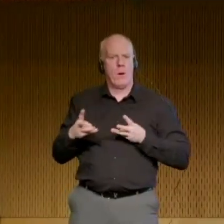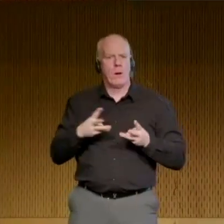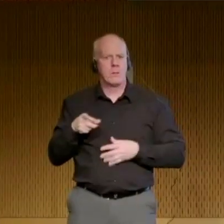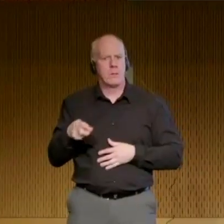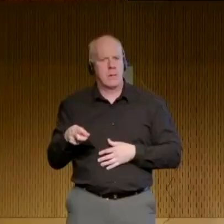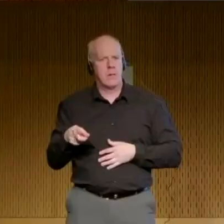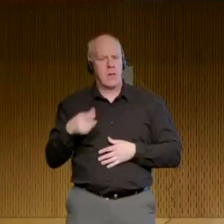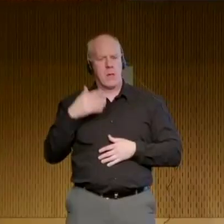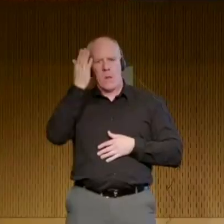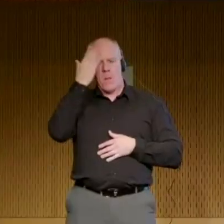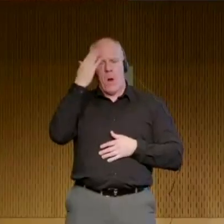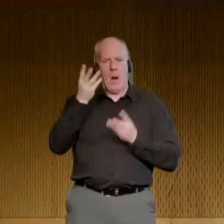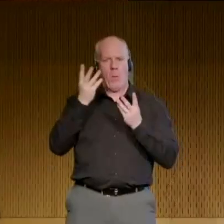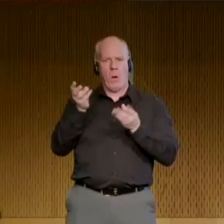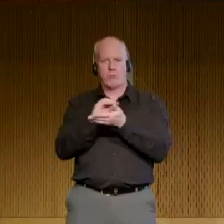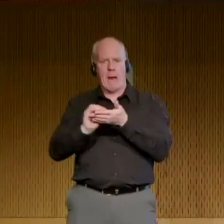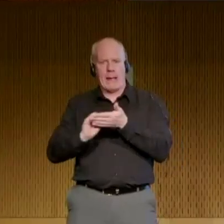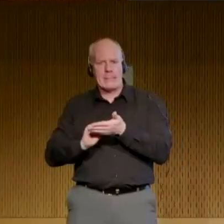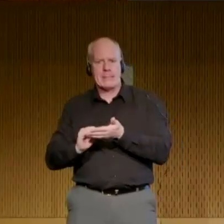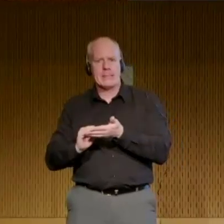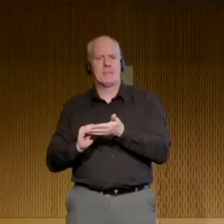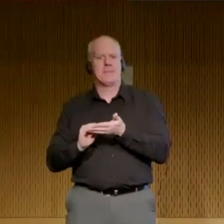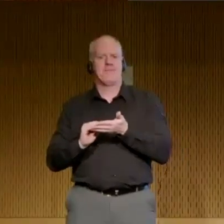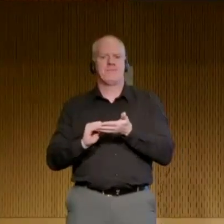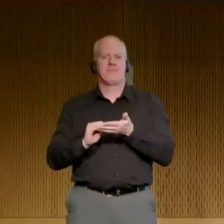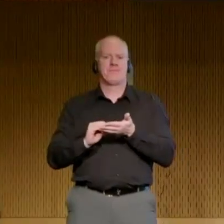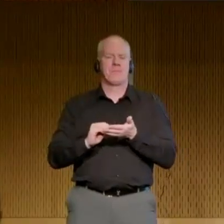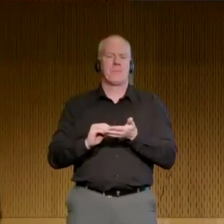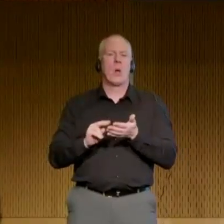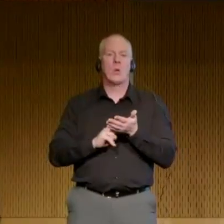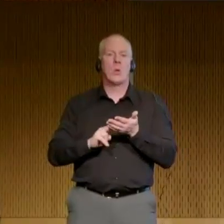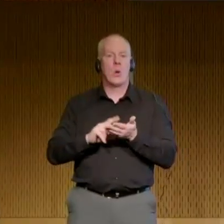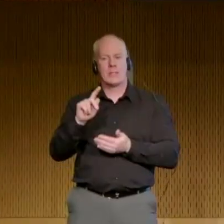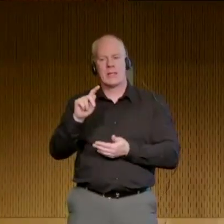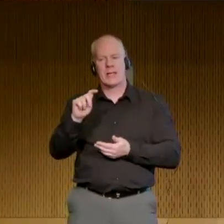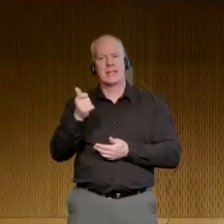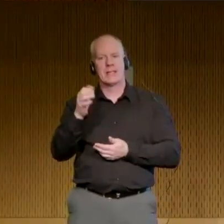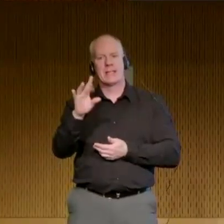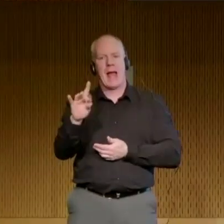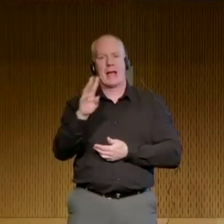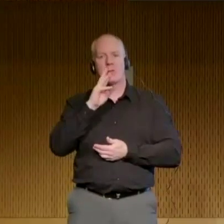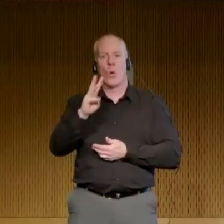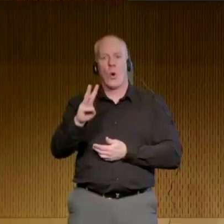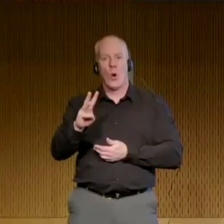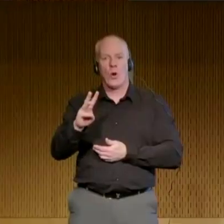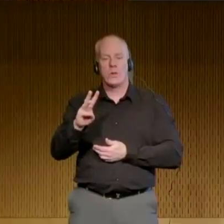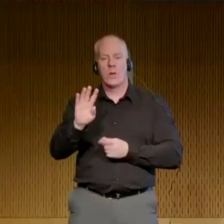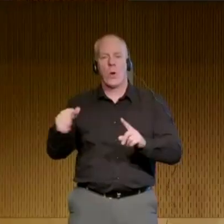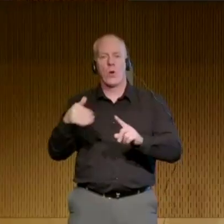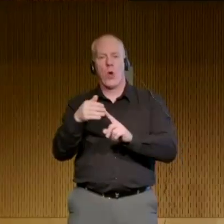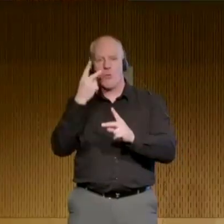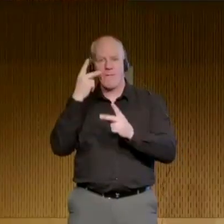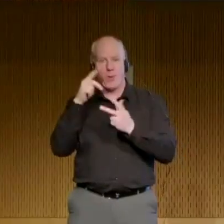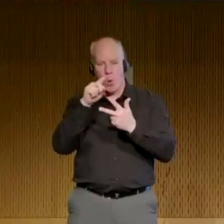knew what he wanted to write about. We used the task words. We used the goal reviews constantly